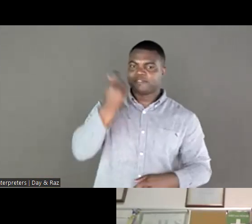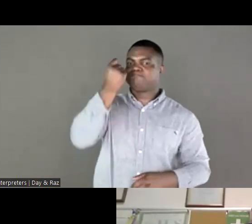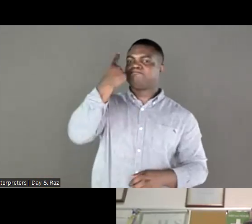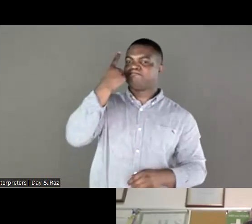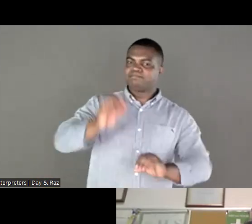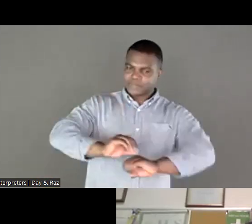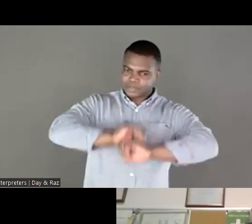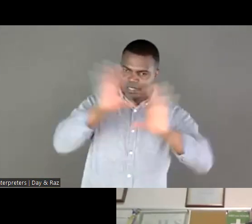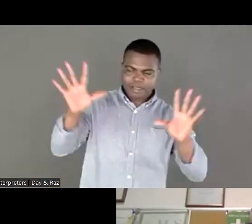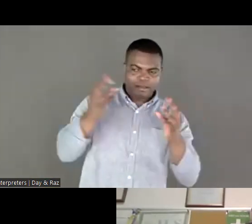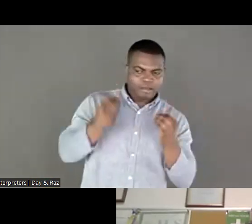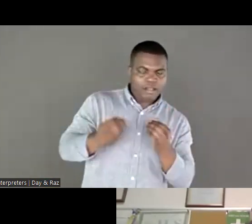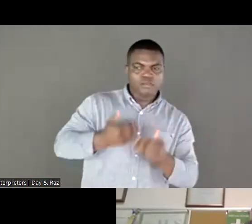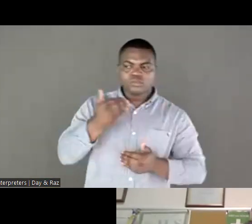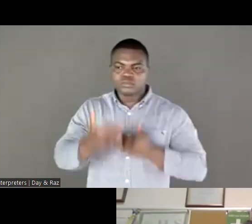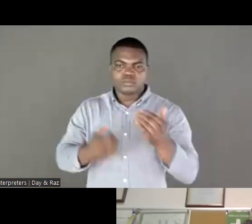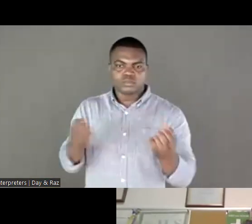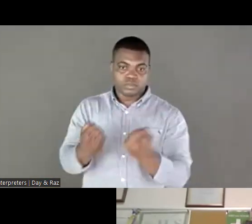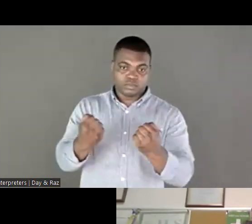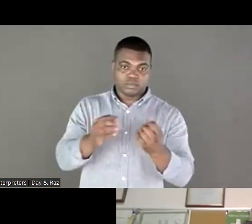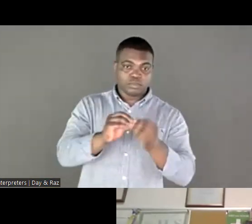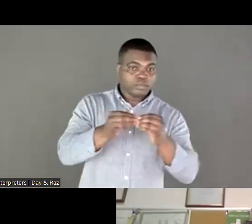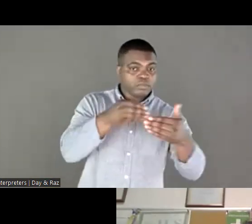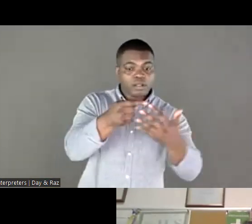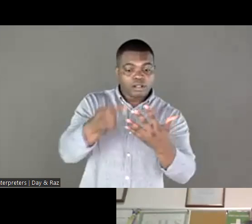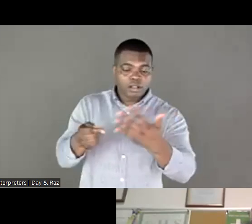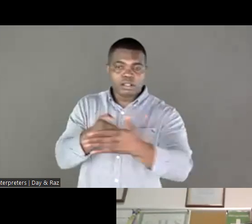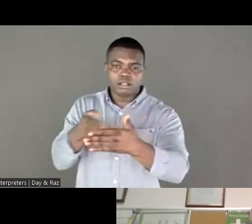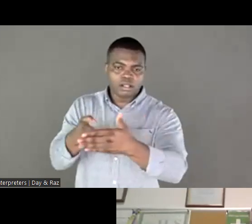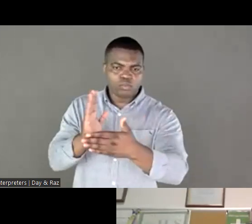are not being fulfilled. And we got the impression that perhaps international organizations or